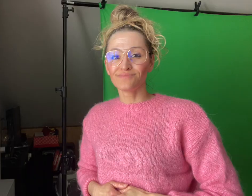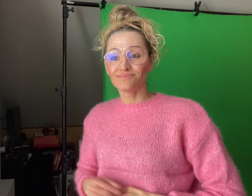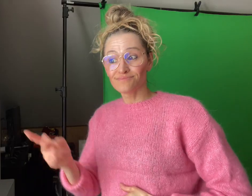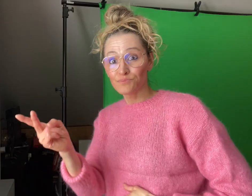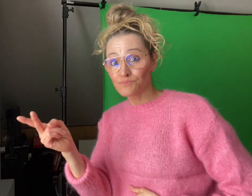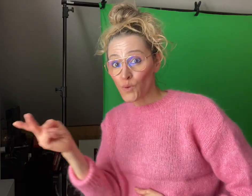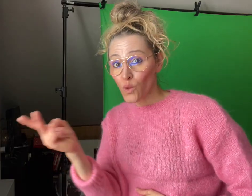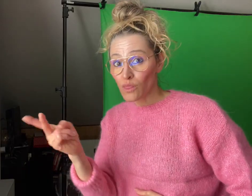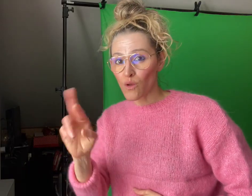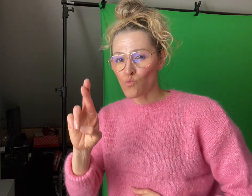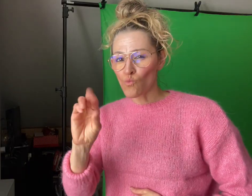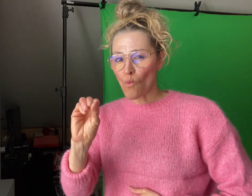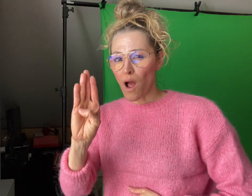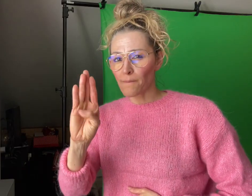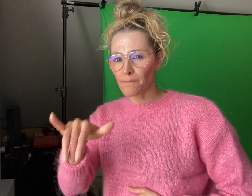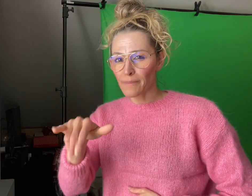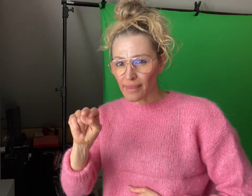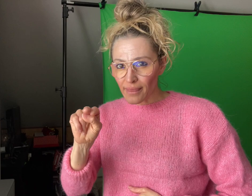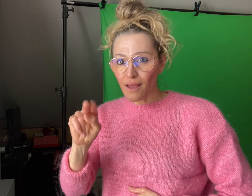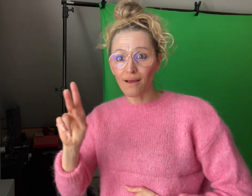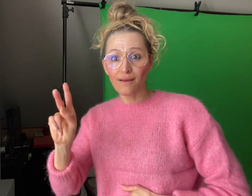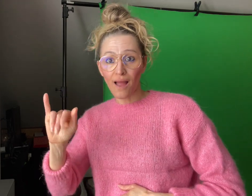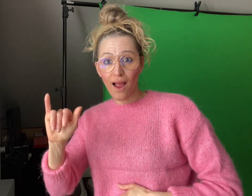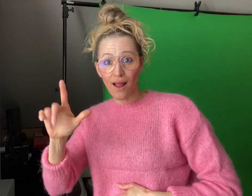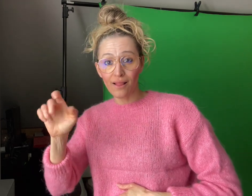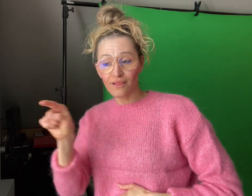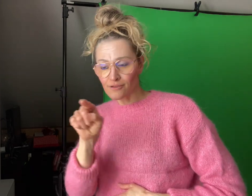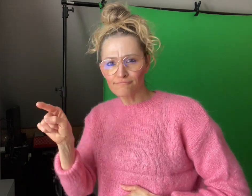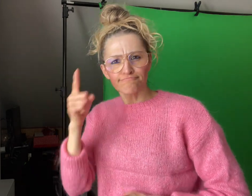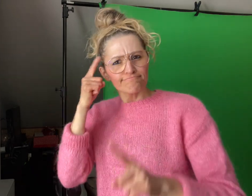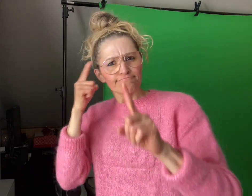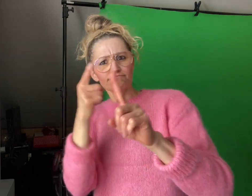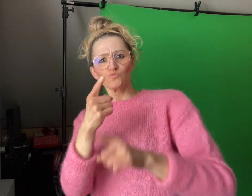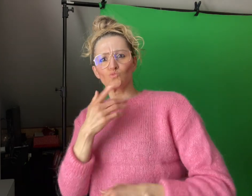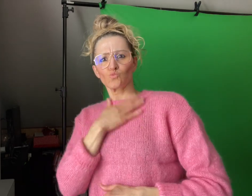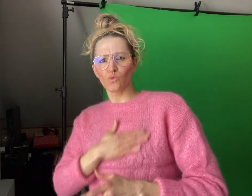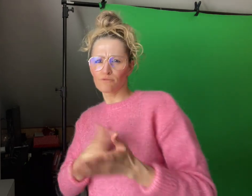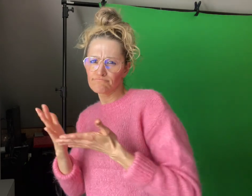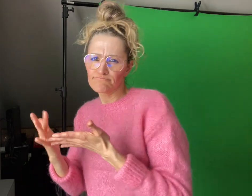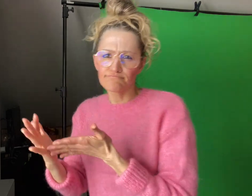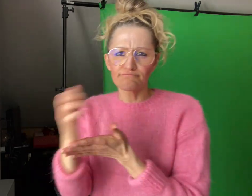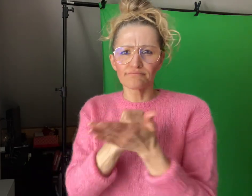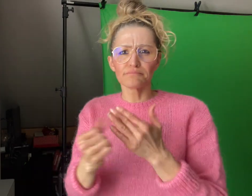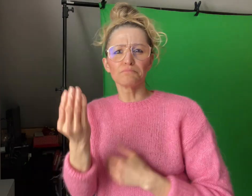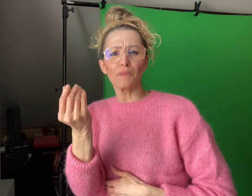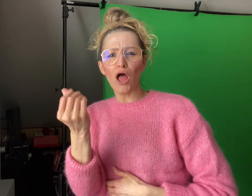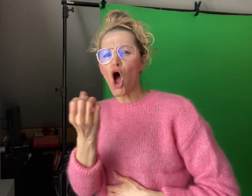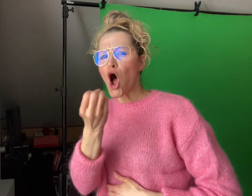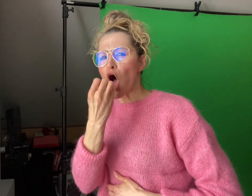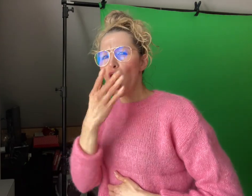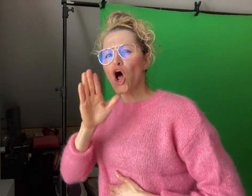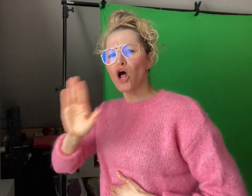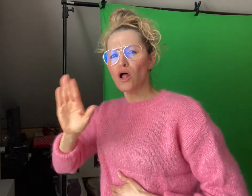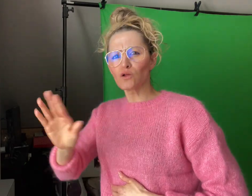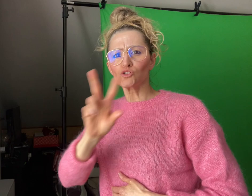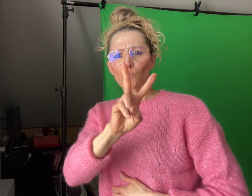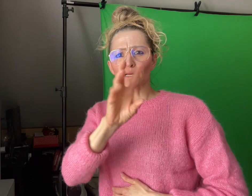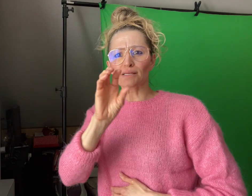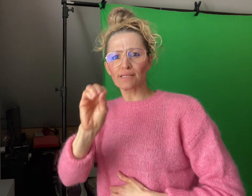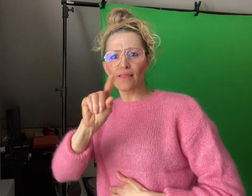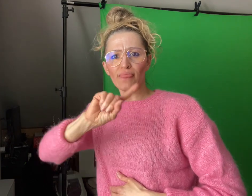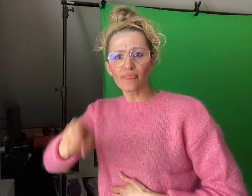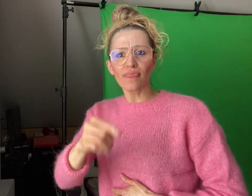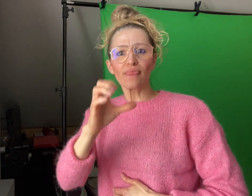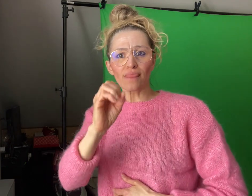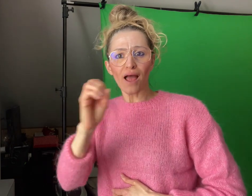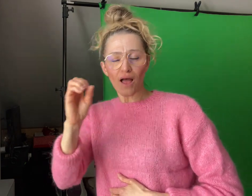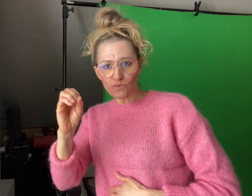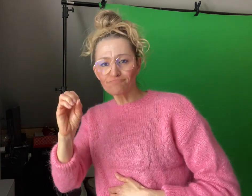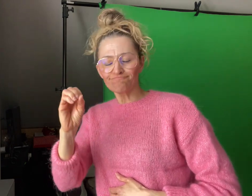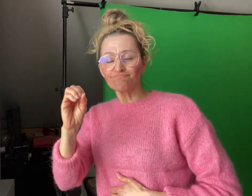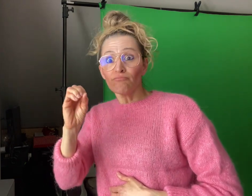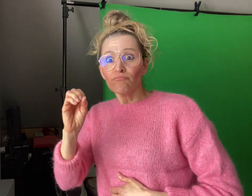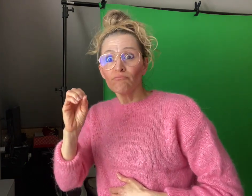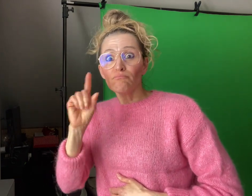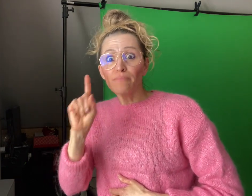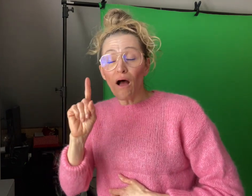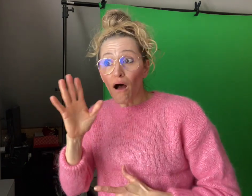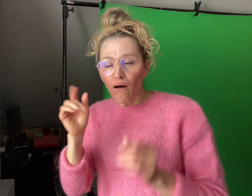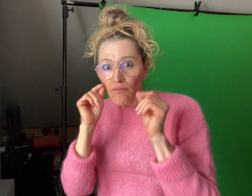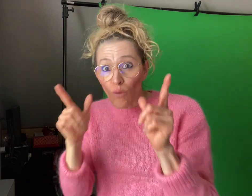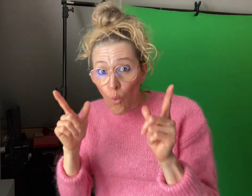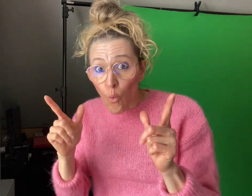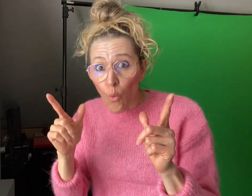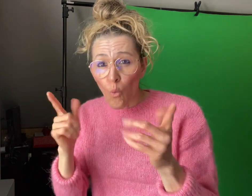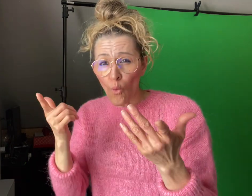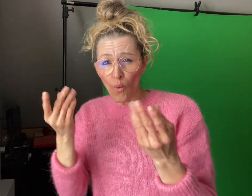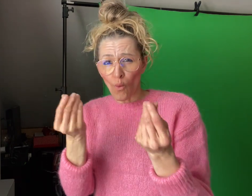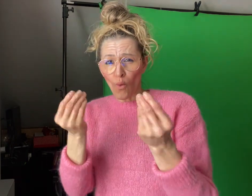Robyn and Kyle aimed to raise HK$20,000, but to their surprise